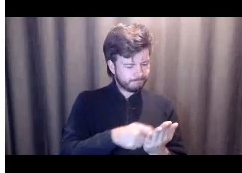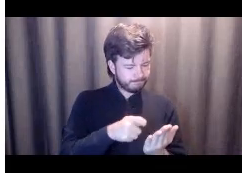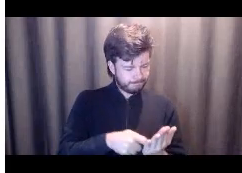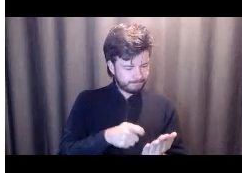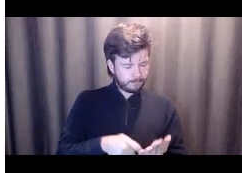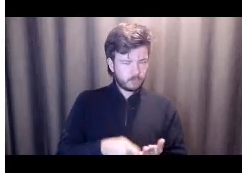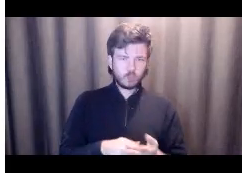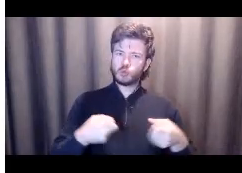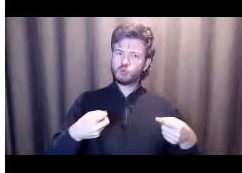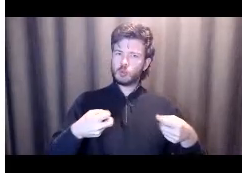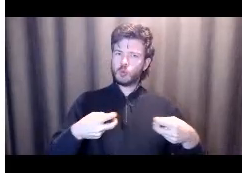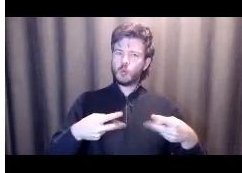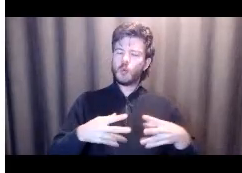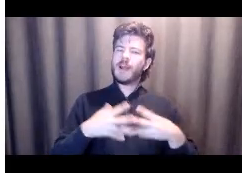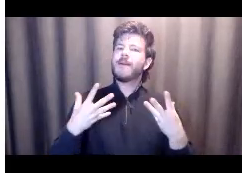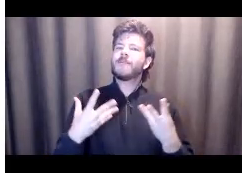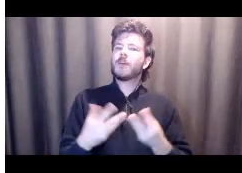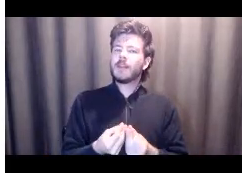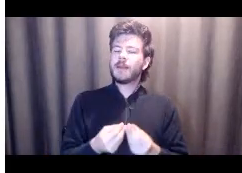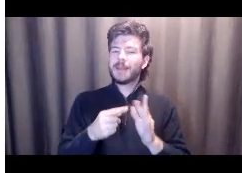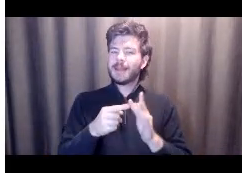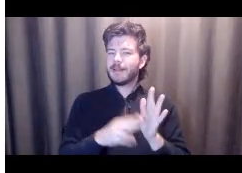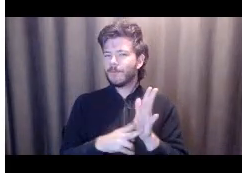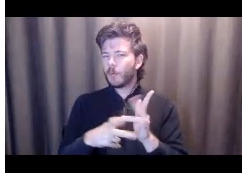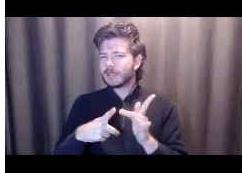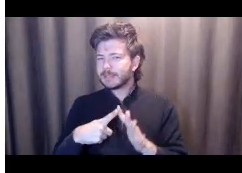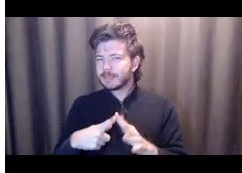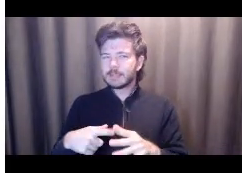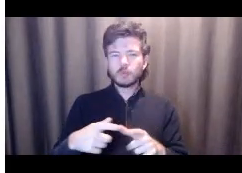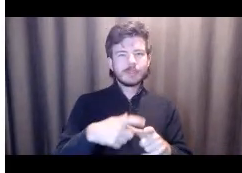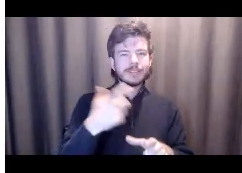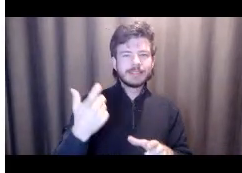a minimum of five years and meeting their obligation